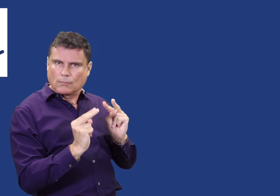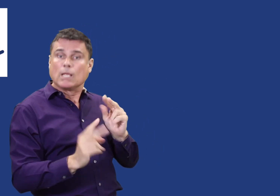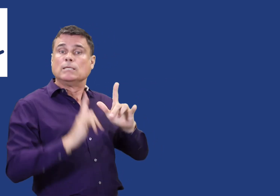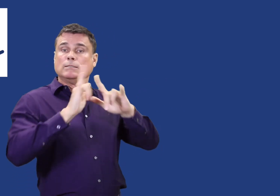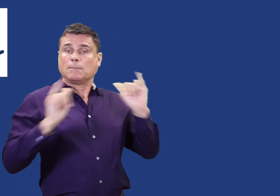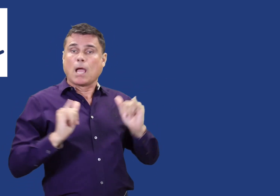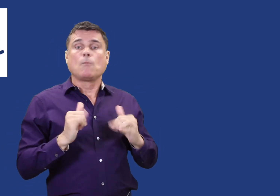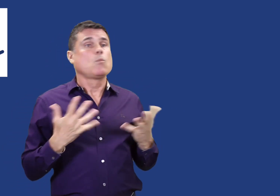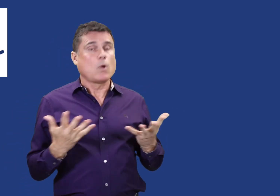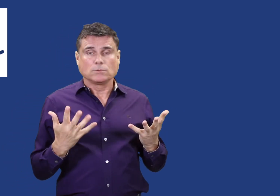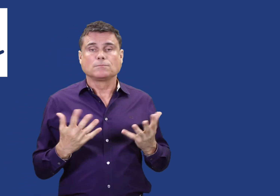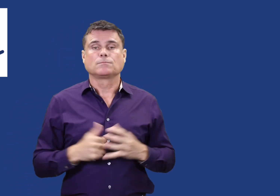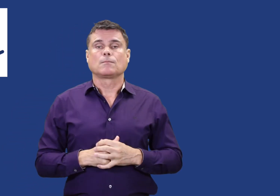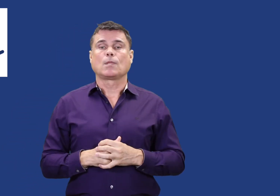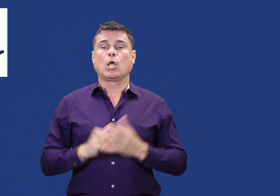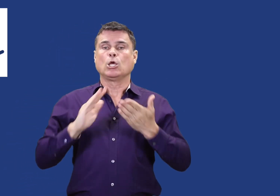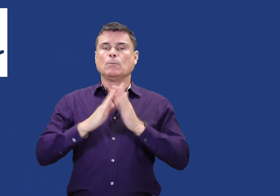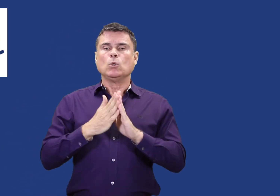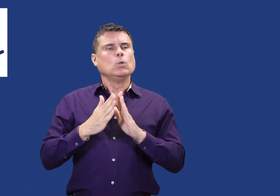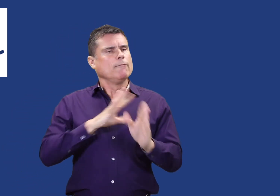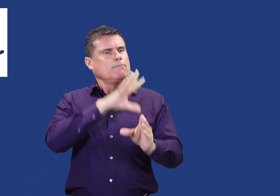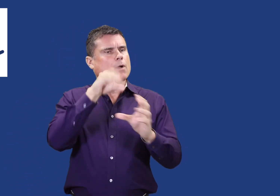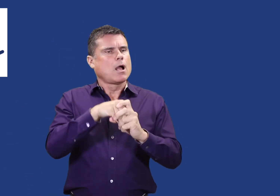THERE NEEDS TO BE A MECHANISM FOR ONGOING COMMUNITY CONSULTATION